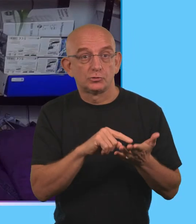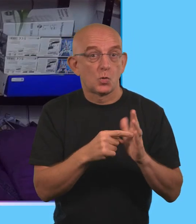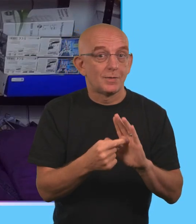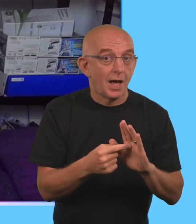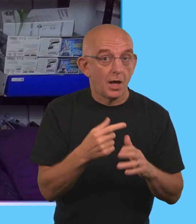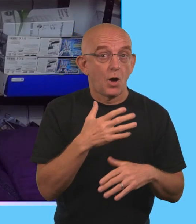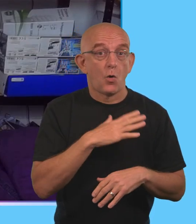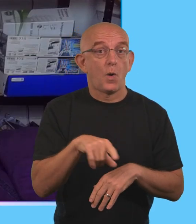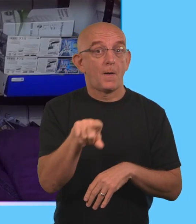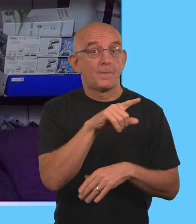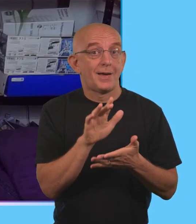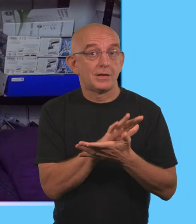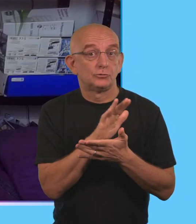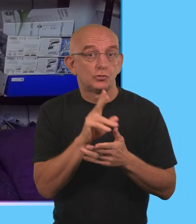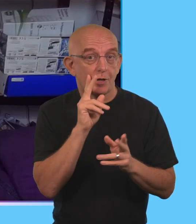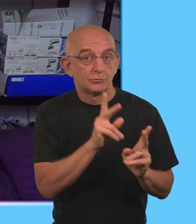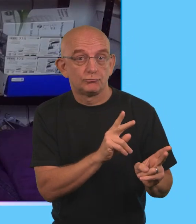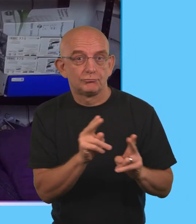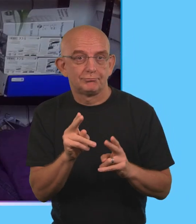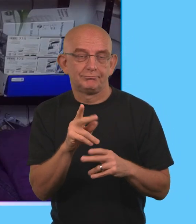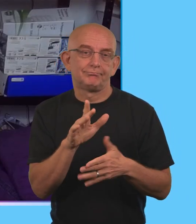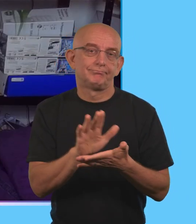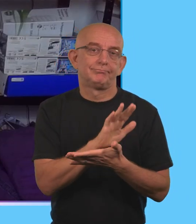I hope you enjoy our last trailer, and have a wonderful rest of your day.